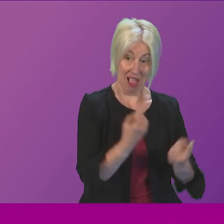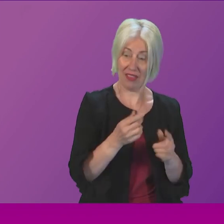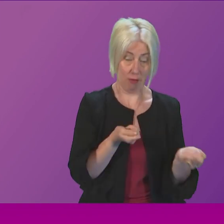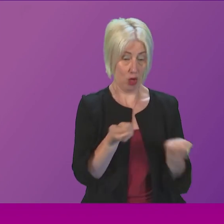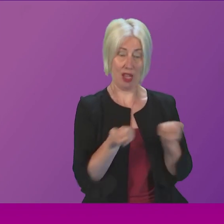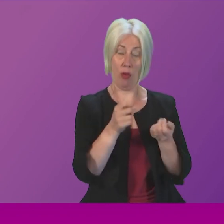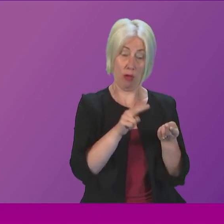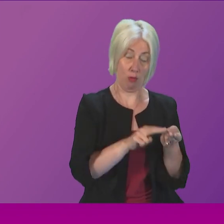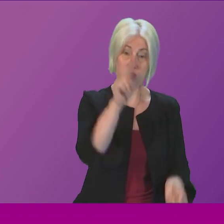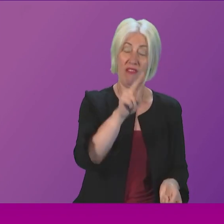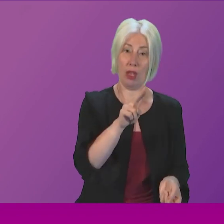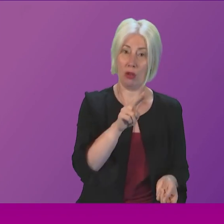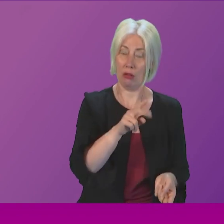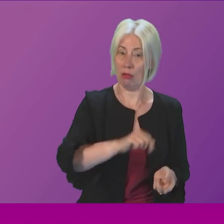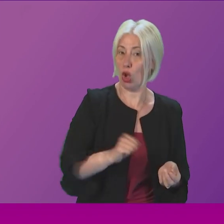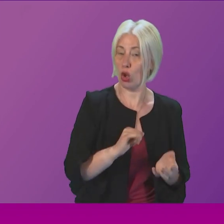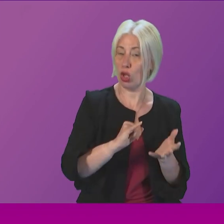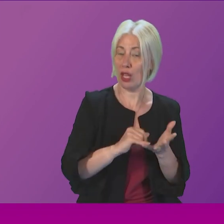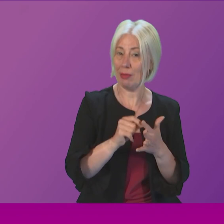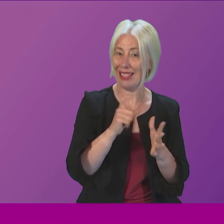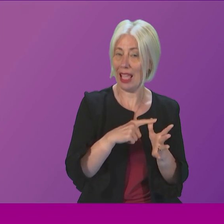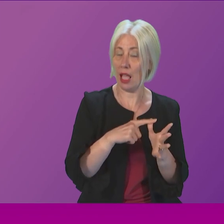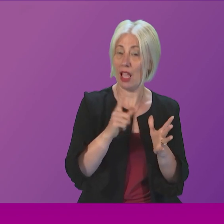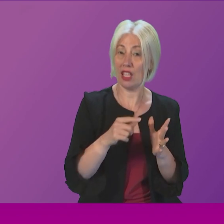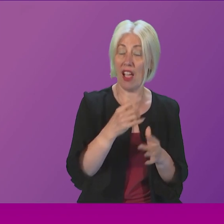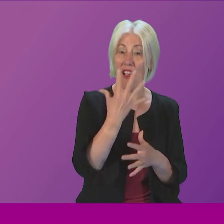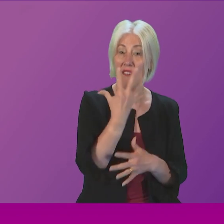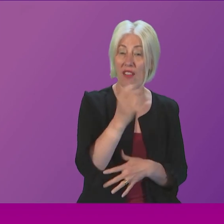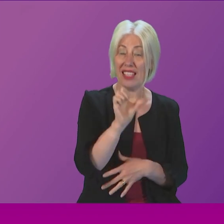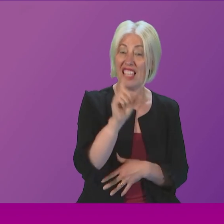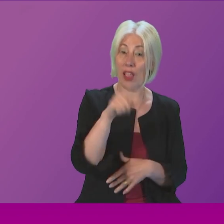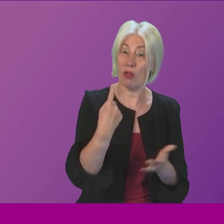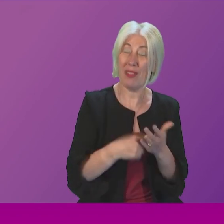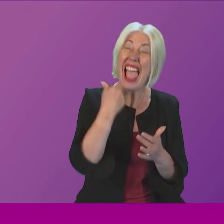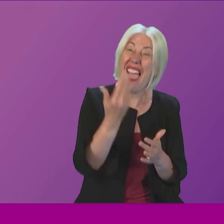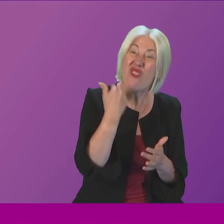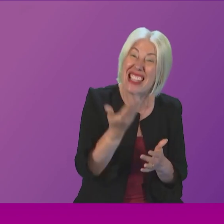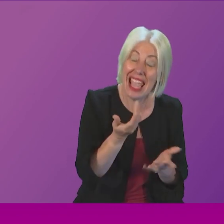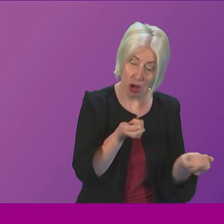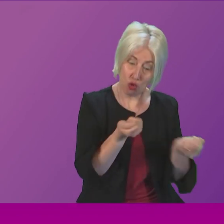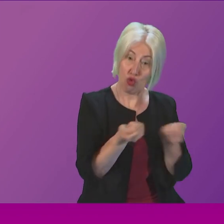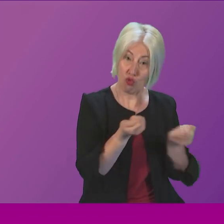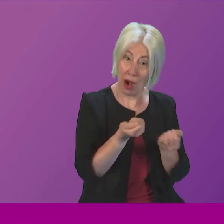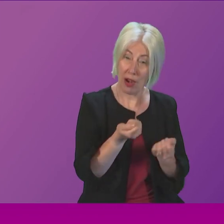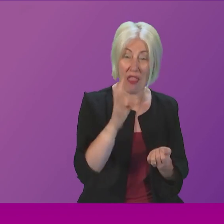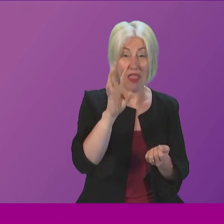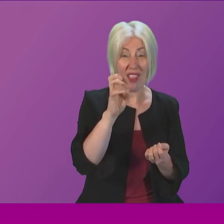For example, it costs £56,000 a day to run the Scottish SPCA, which is 14 per cent up on last year.